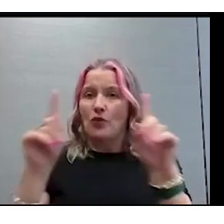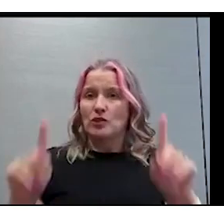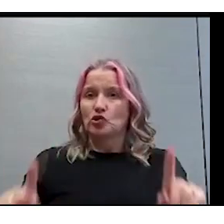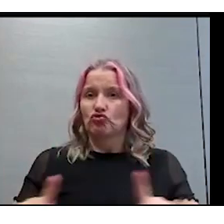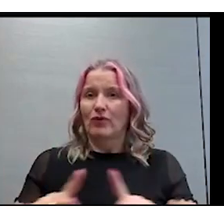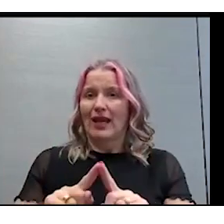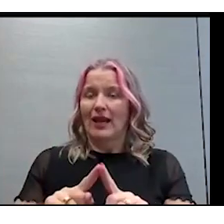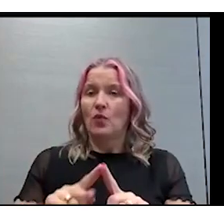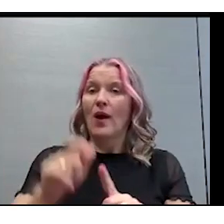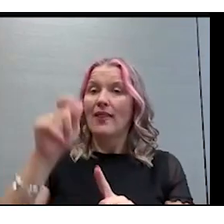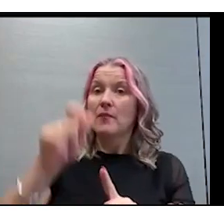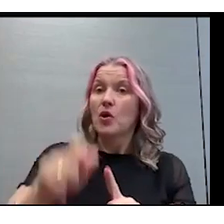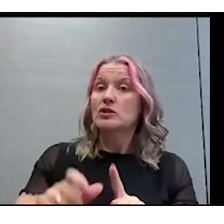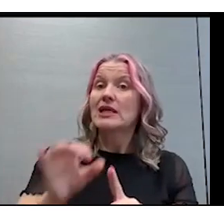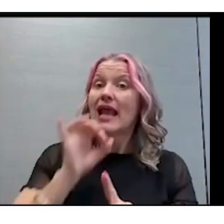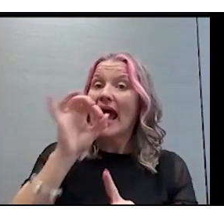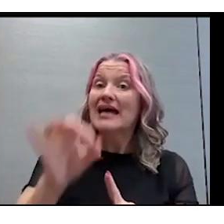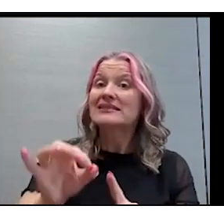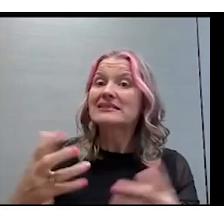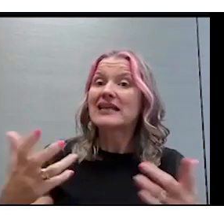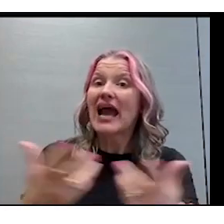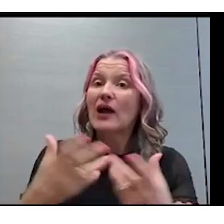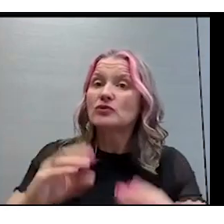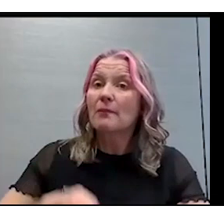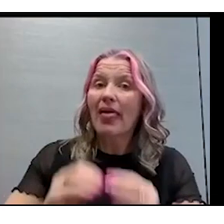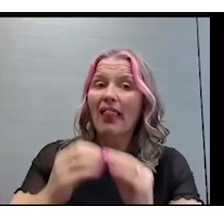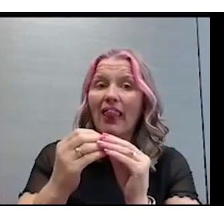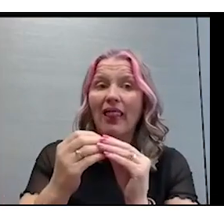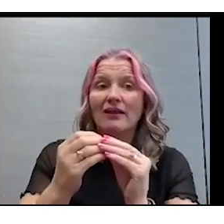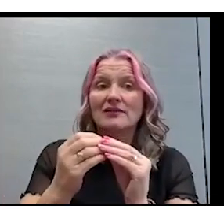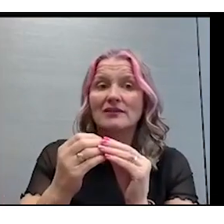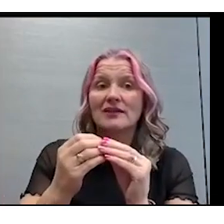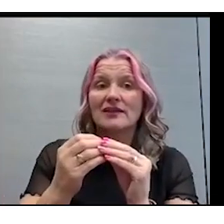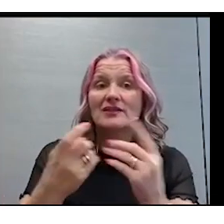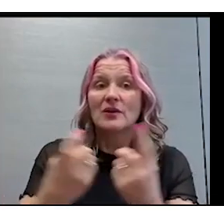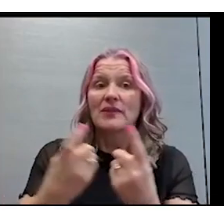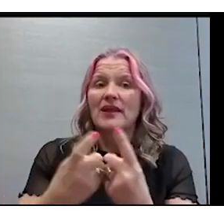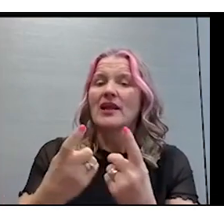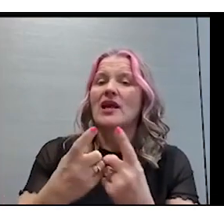person asked how to build a Molotov cocktail ChatGPT declines to do it.